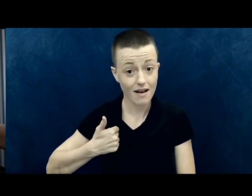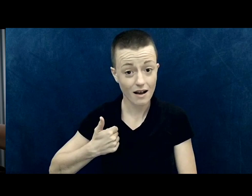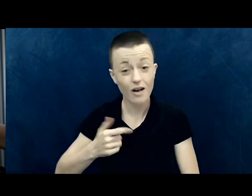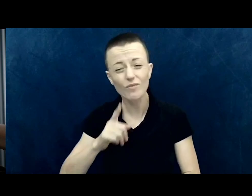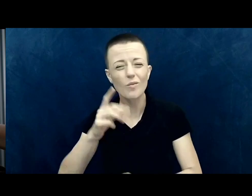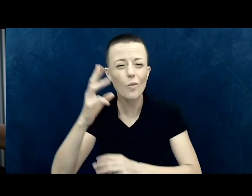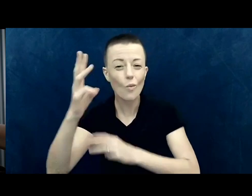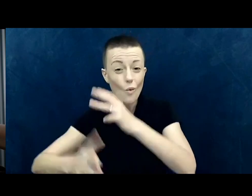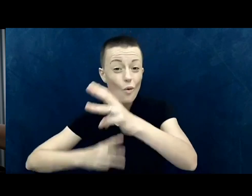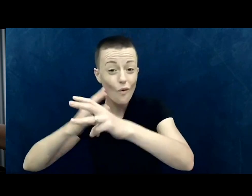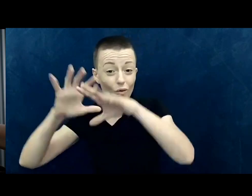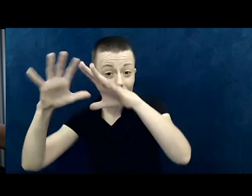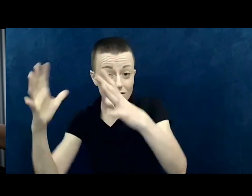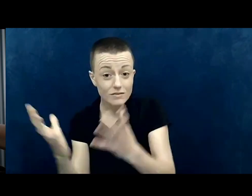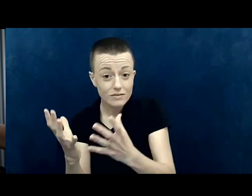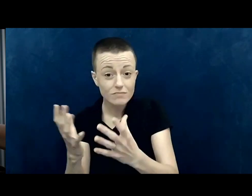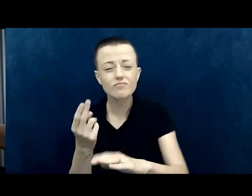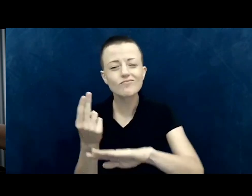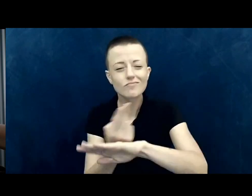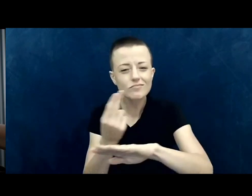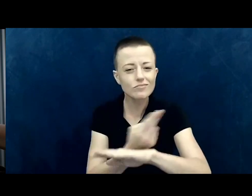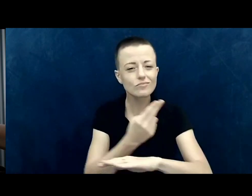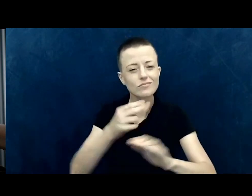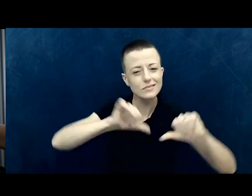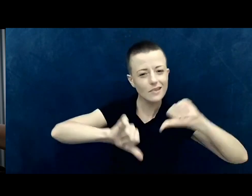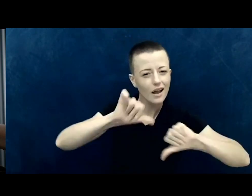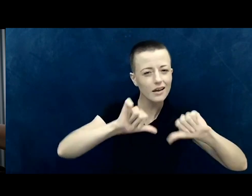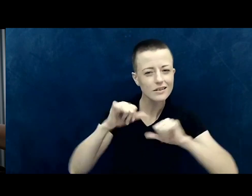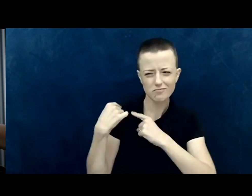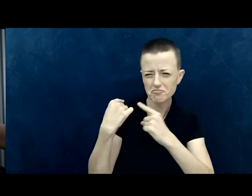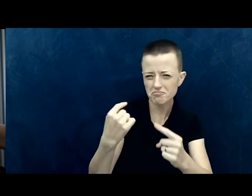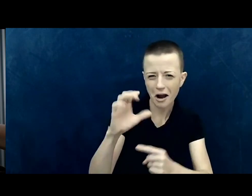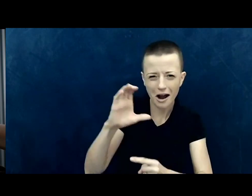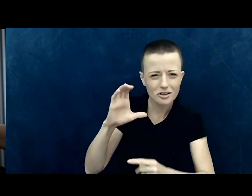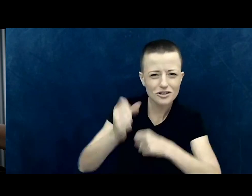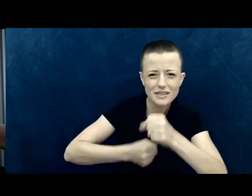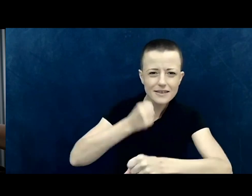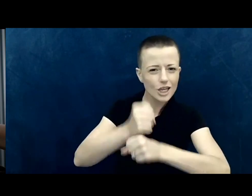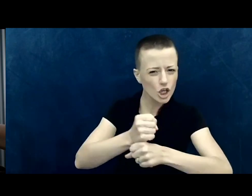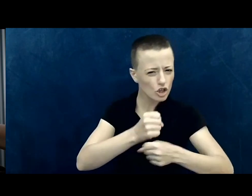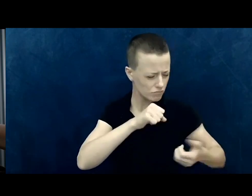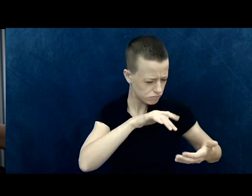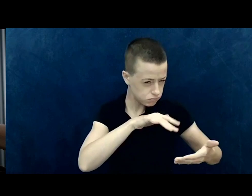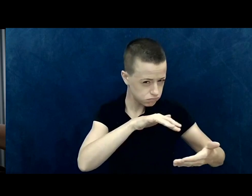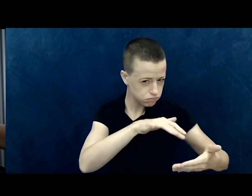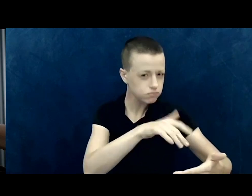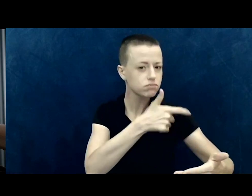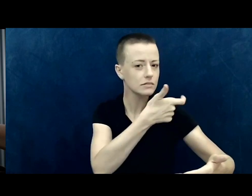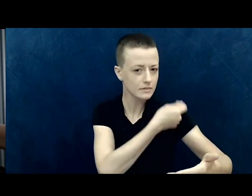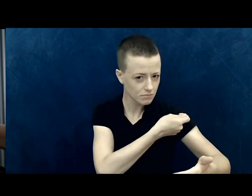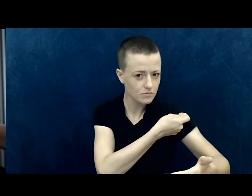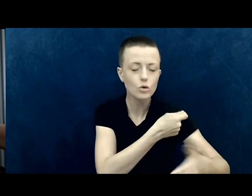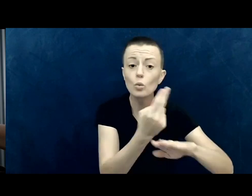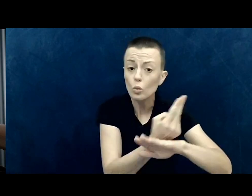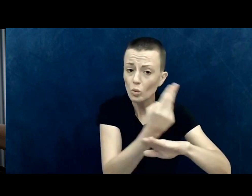in Canada and around the world are based on the same principles and science used in other vaccines for hundreds of years.